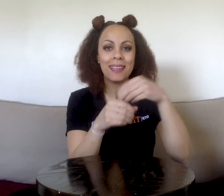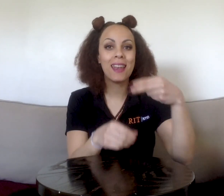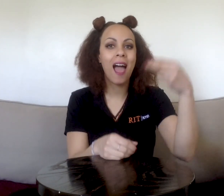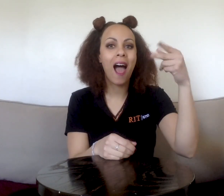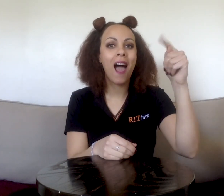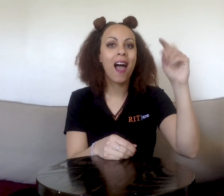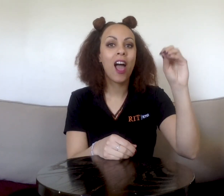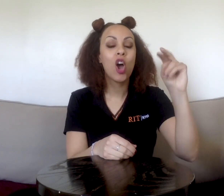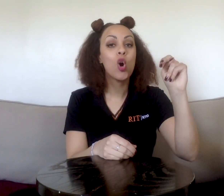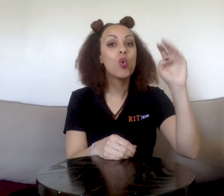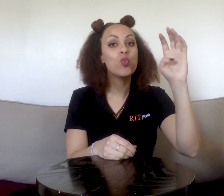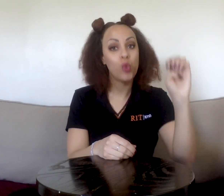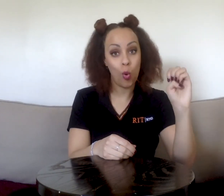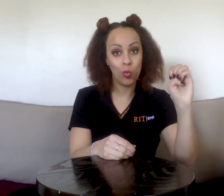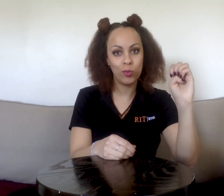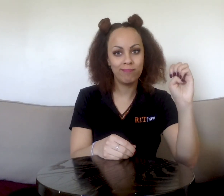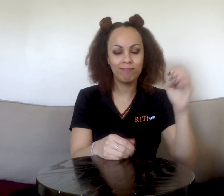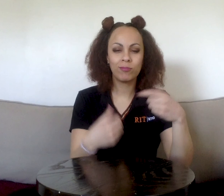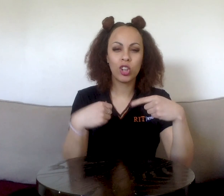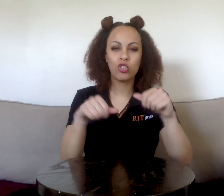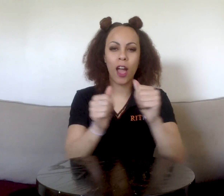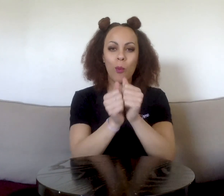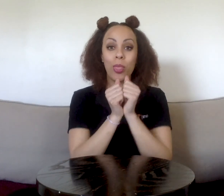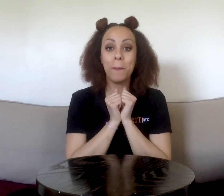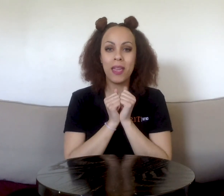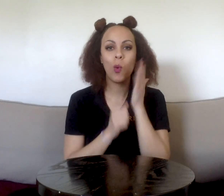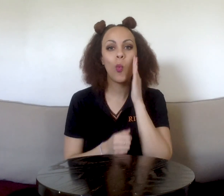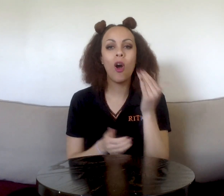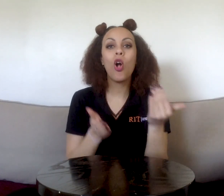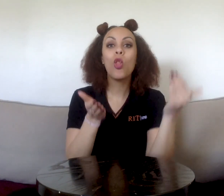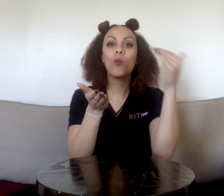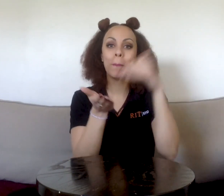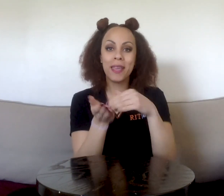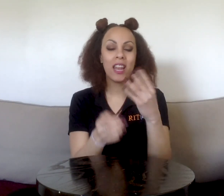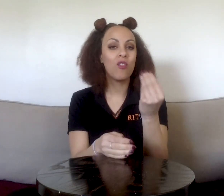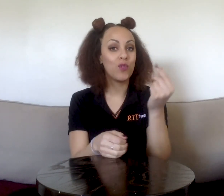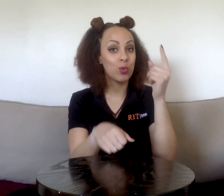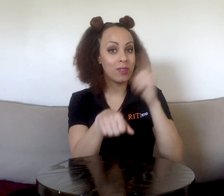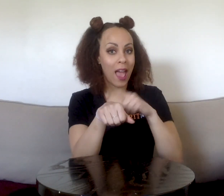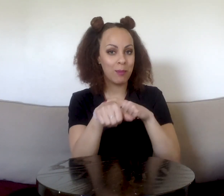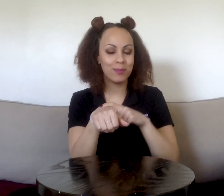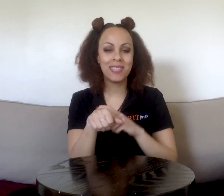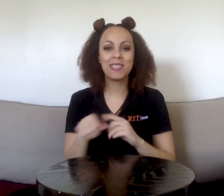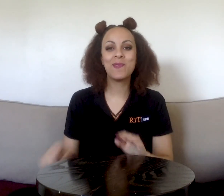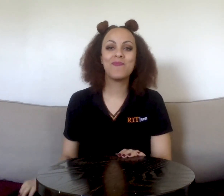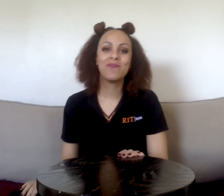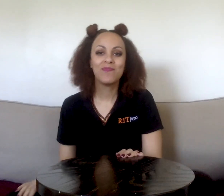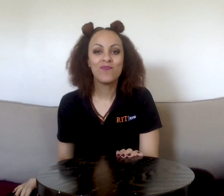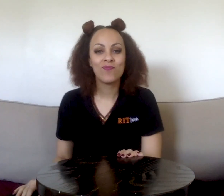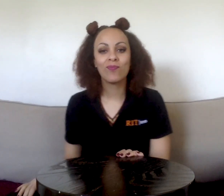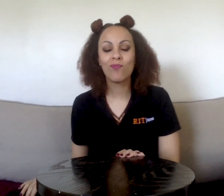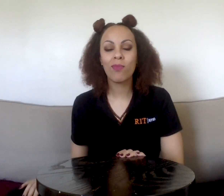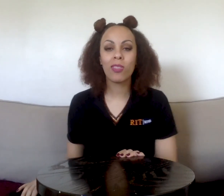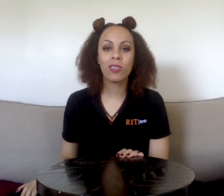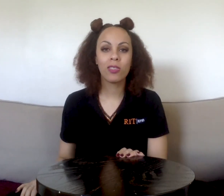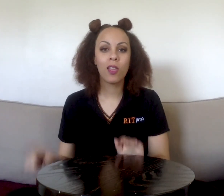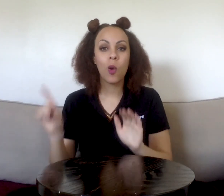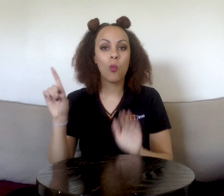For the first part, you will create two quick beats in high tone. Try with me, we will repeat a few times.